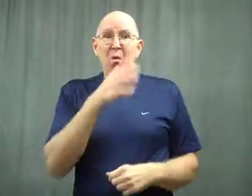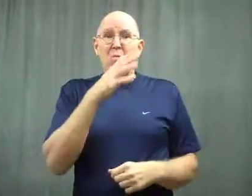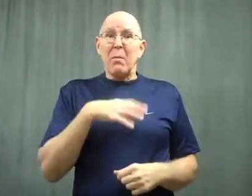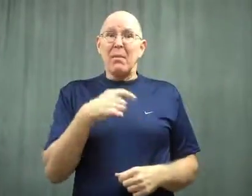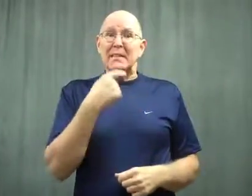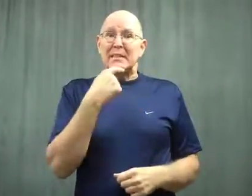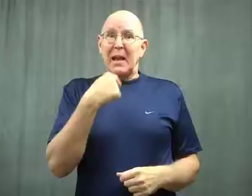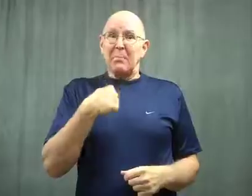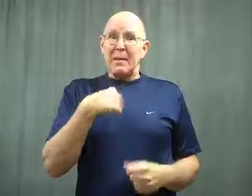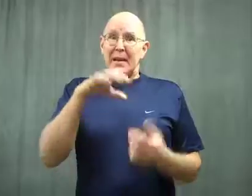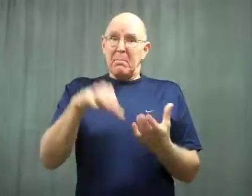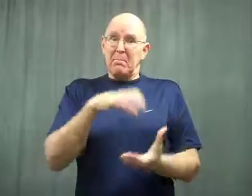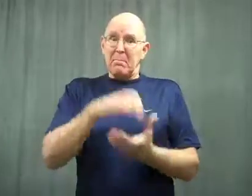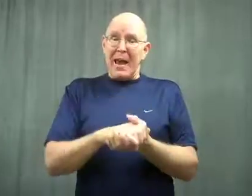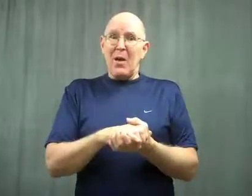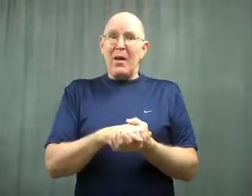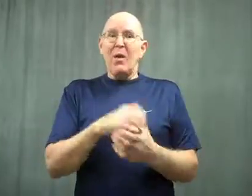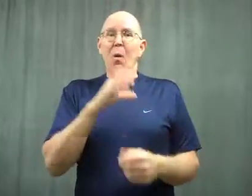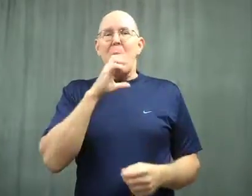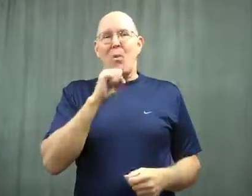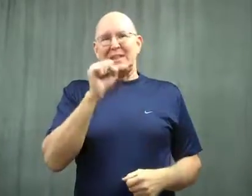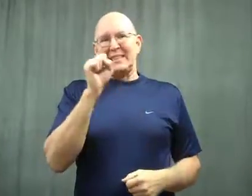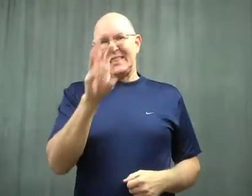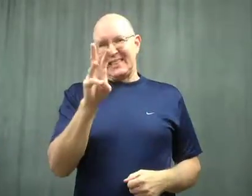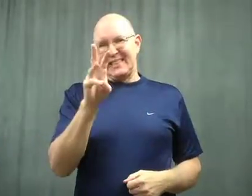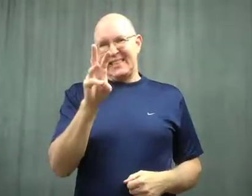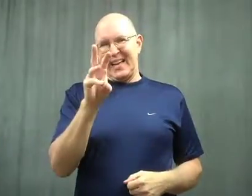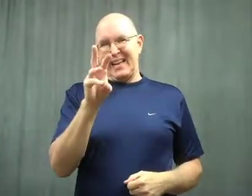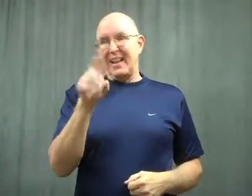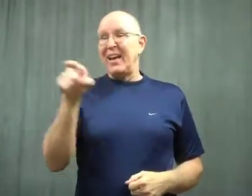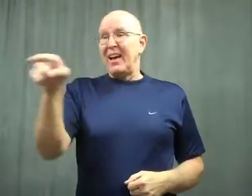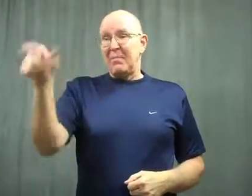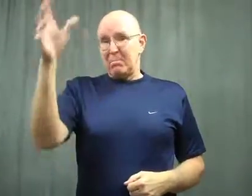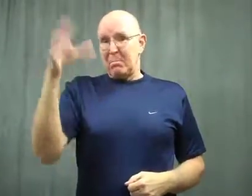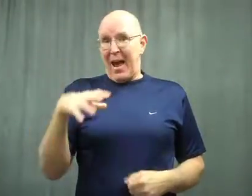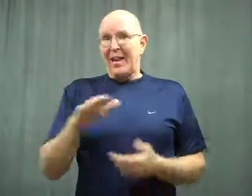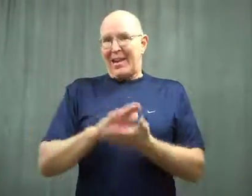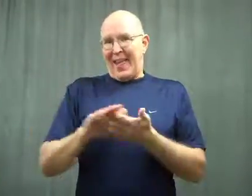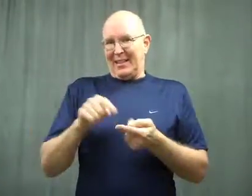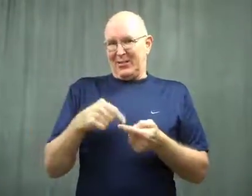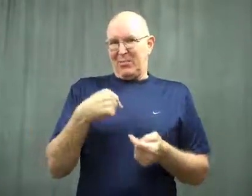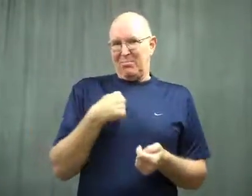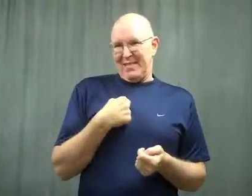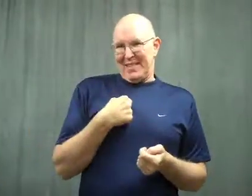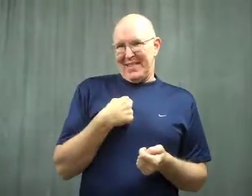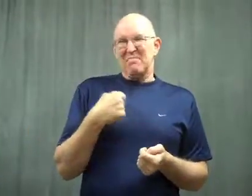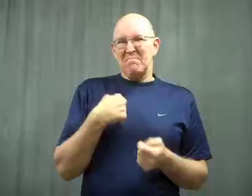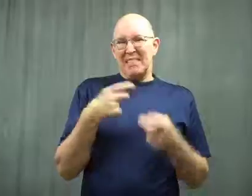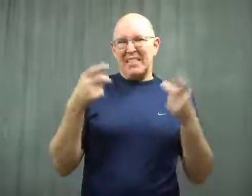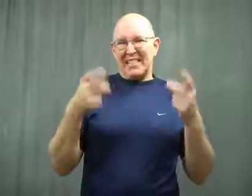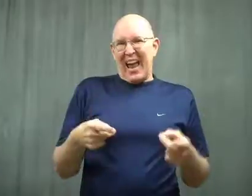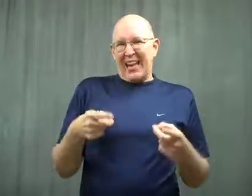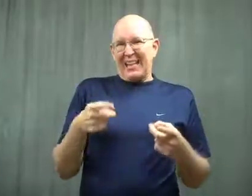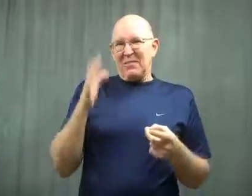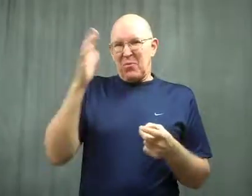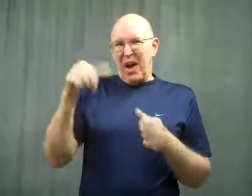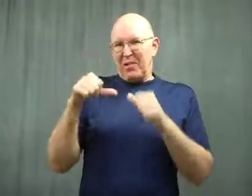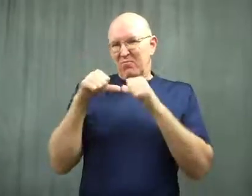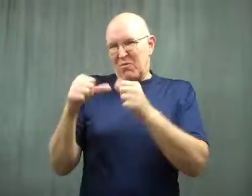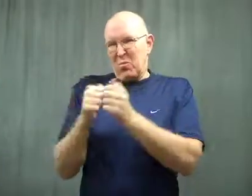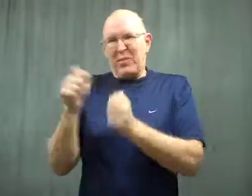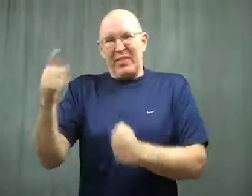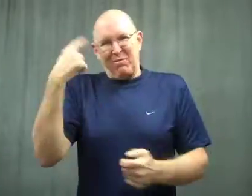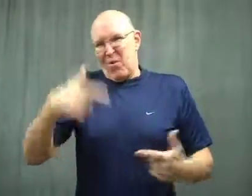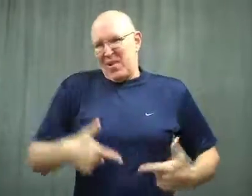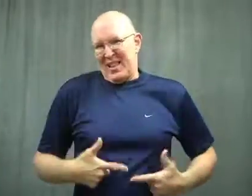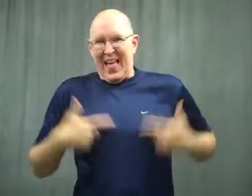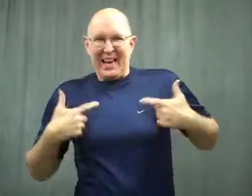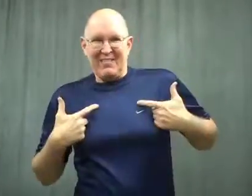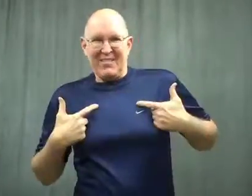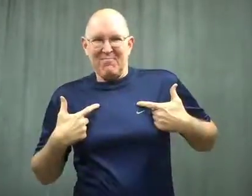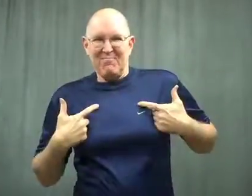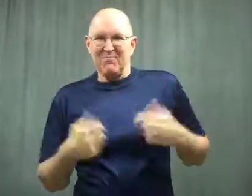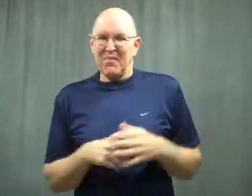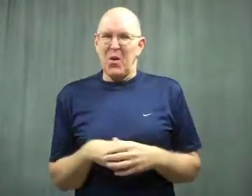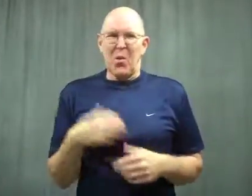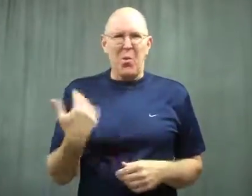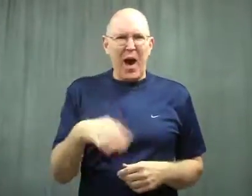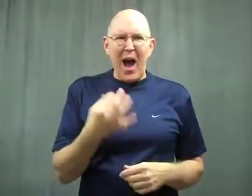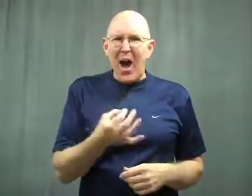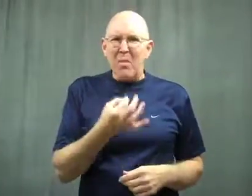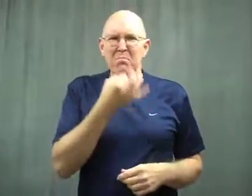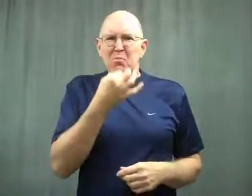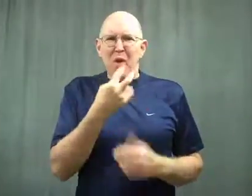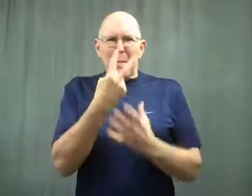She said, "I was married at 16. He was nice to me, so I decided I wanted to spend my life with him."